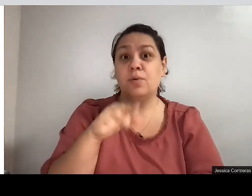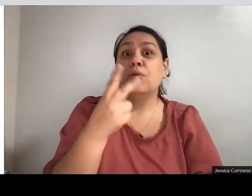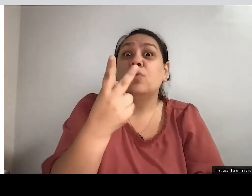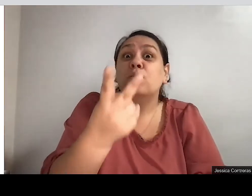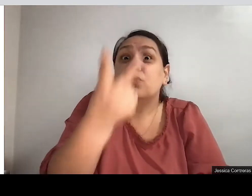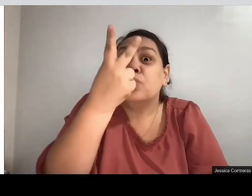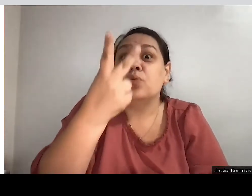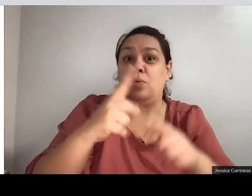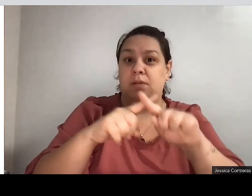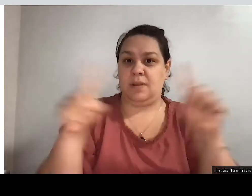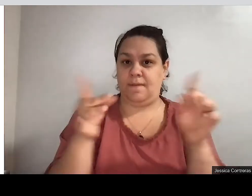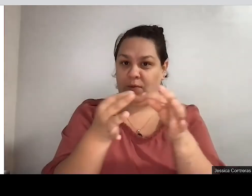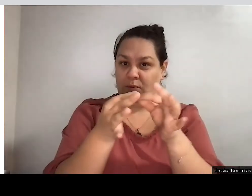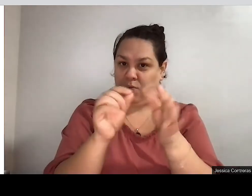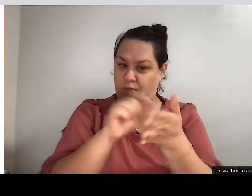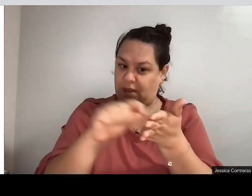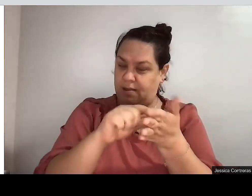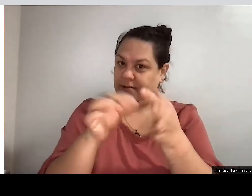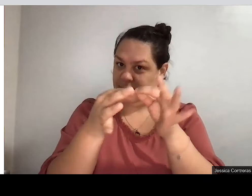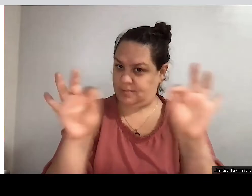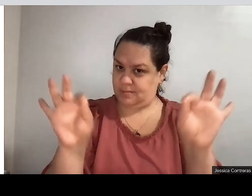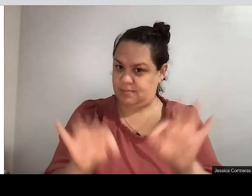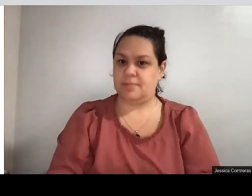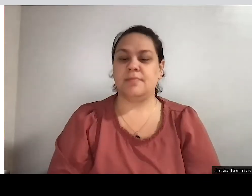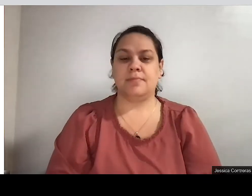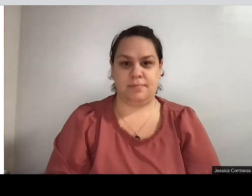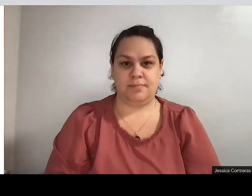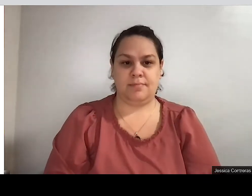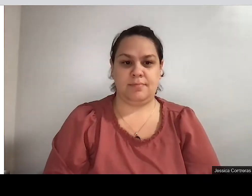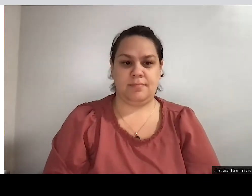• Chinese and English, which have two different writing systems,